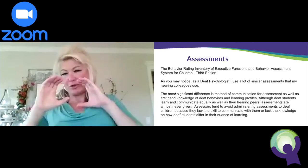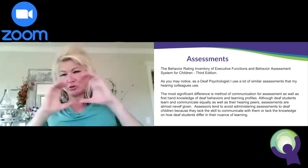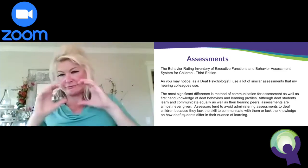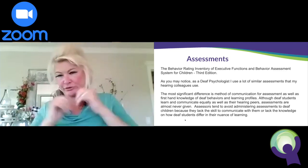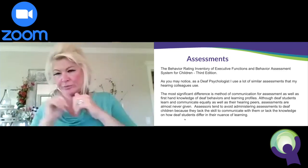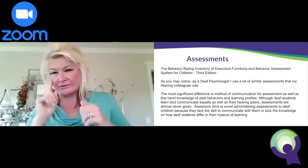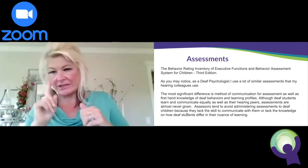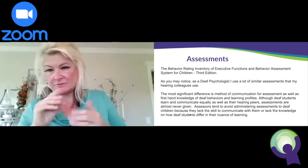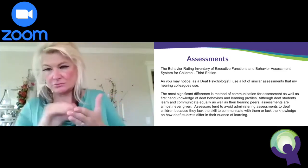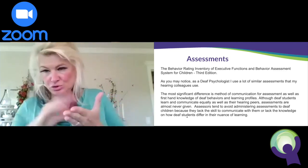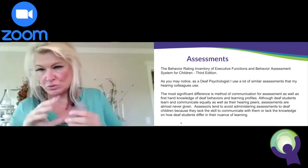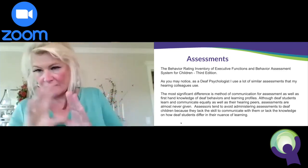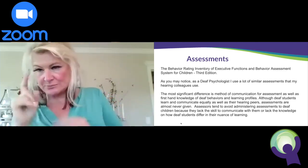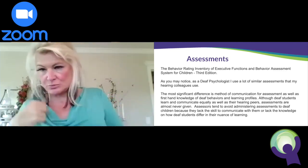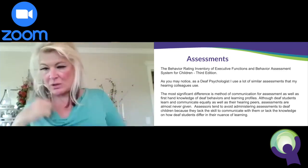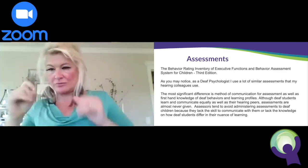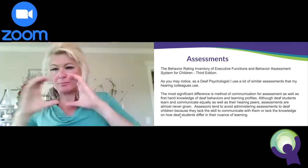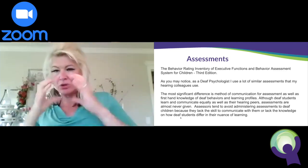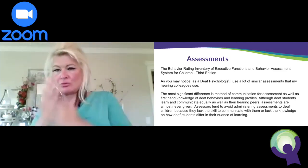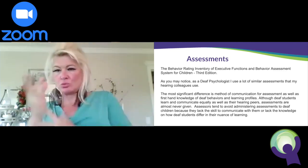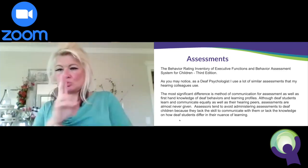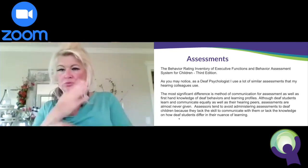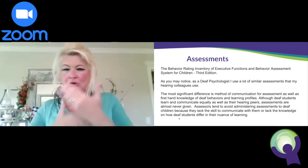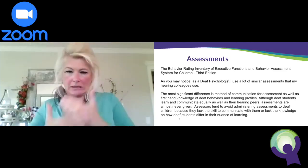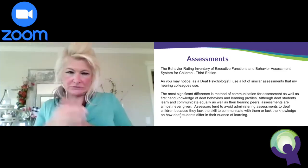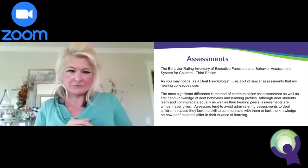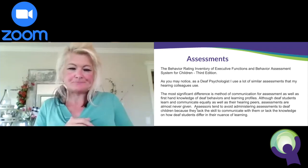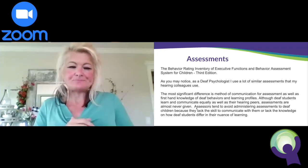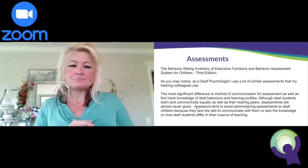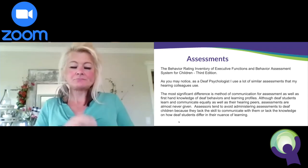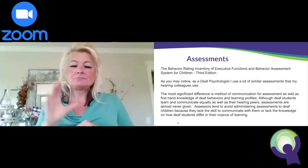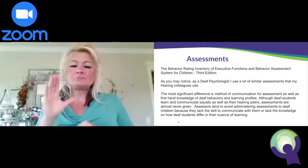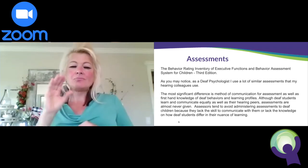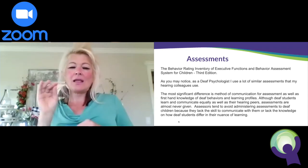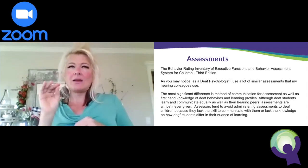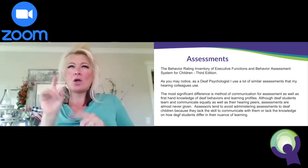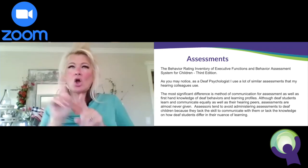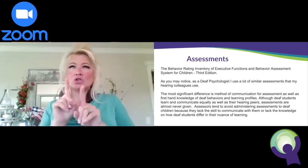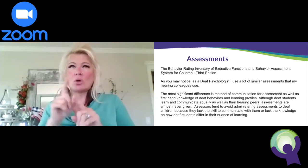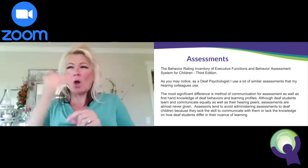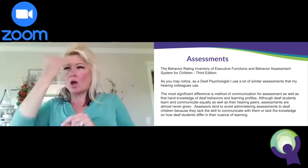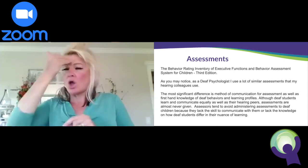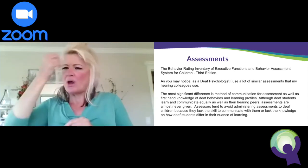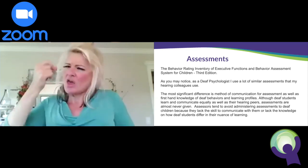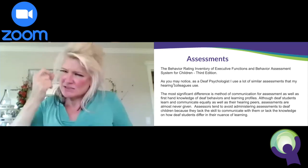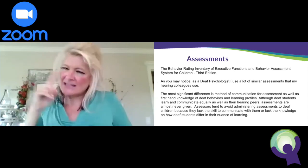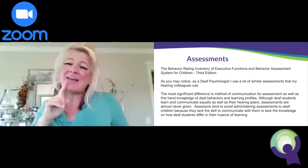Considering communications with deaf students.. that that needs to be paramount of